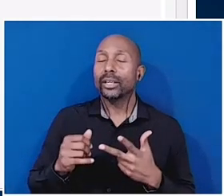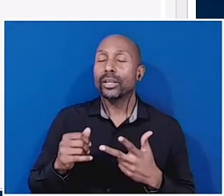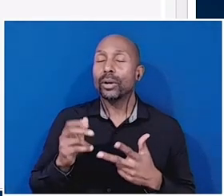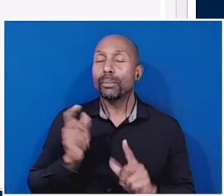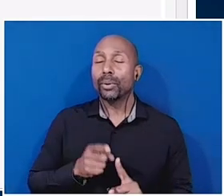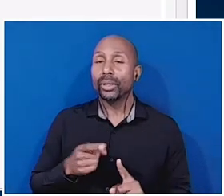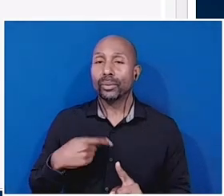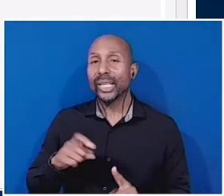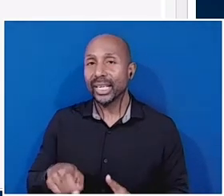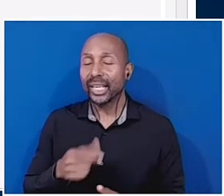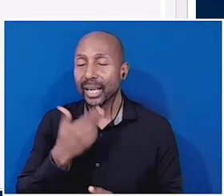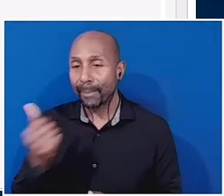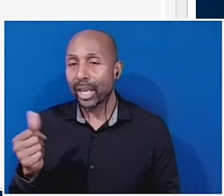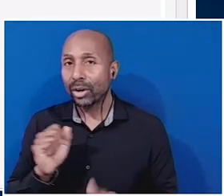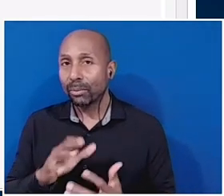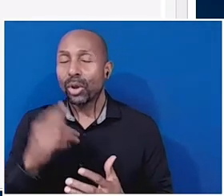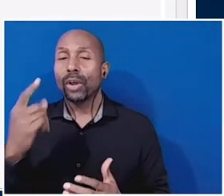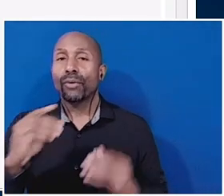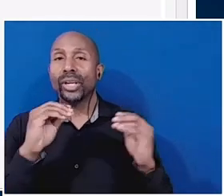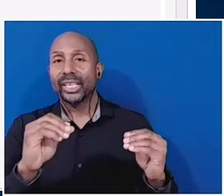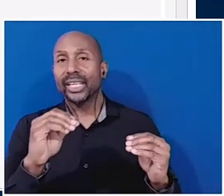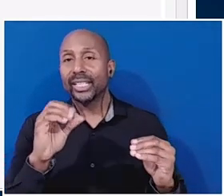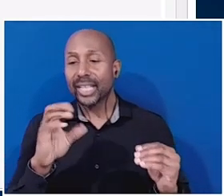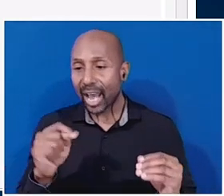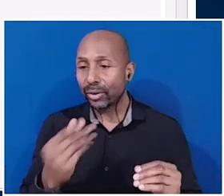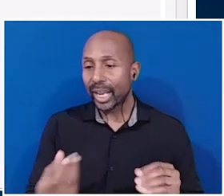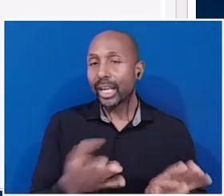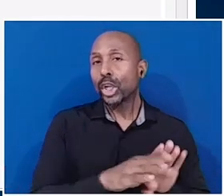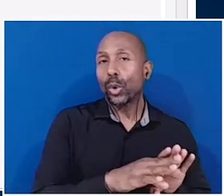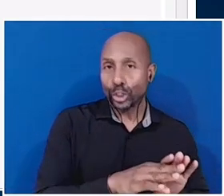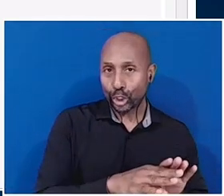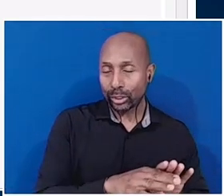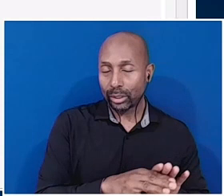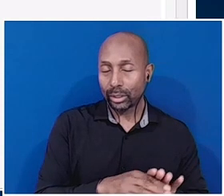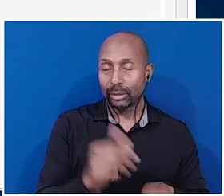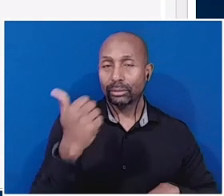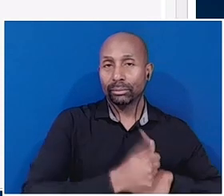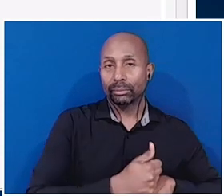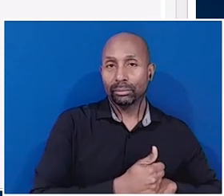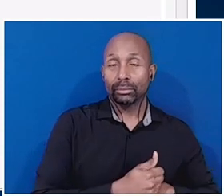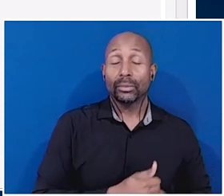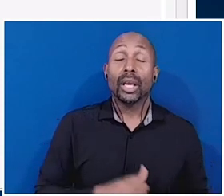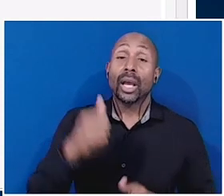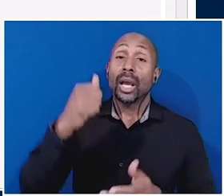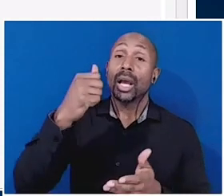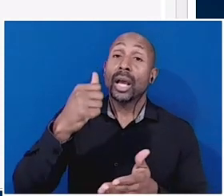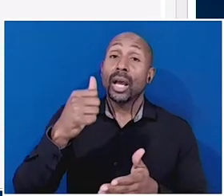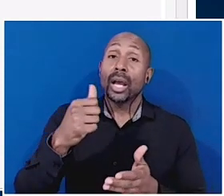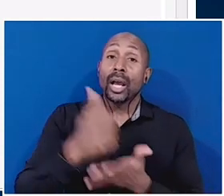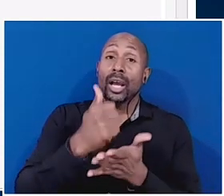And because accreditors lose the attention of places that know they are cratering and